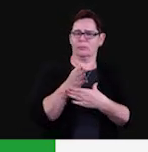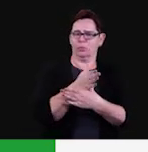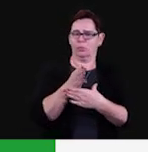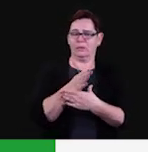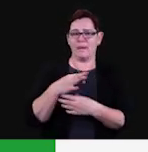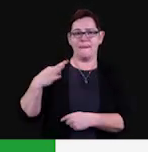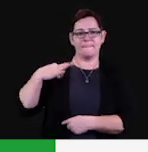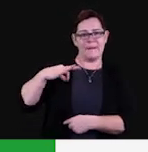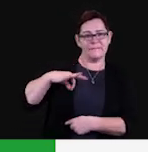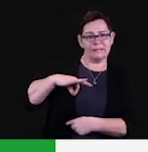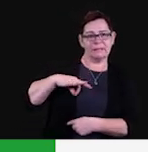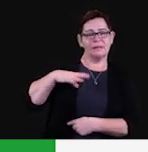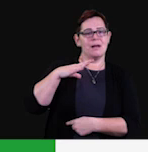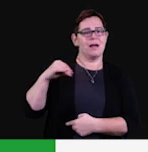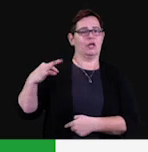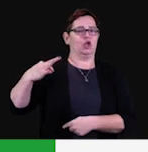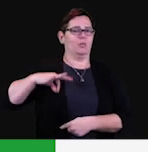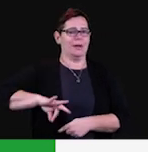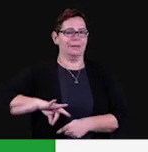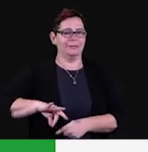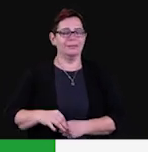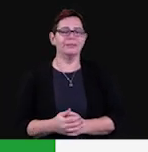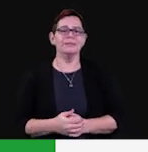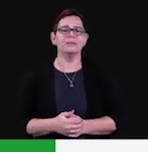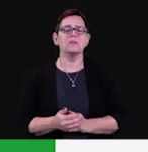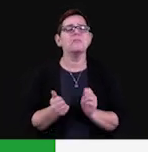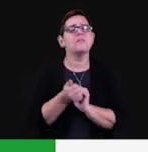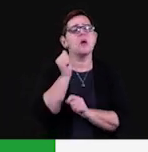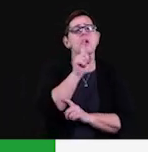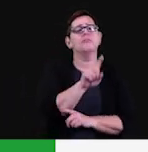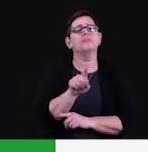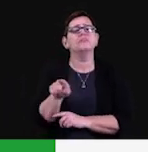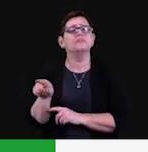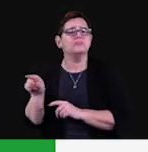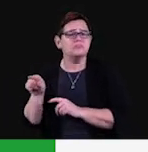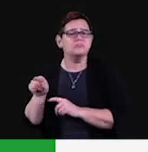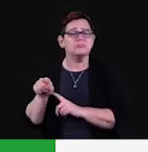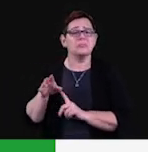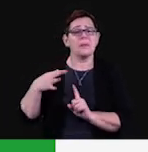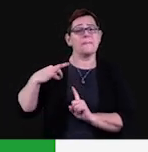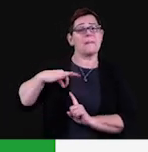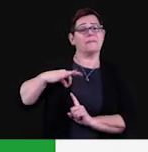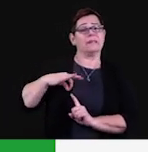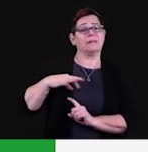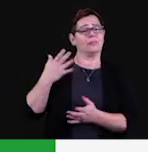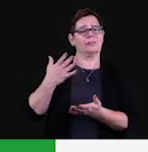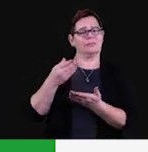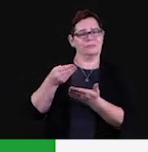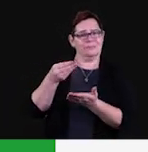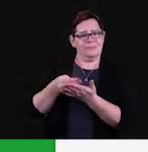In most cases, a benefit is an amount you receive monthly or an amount you receive four times a year.